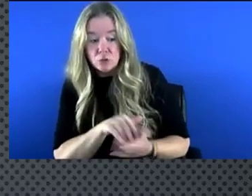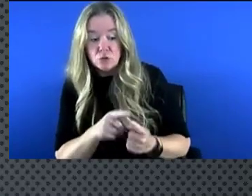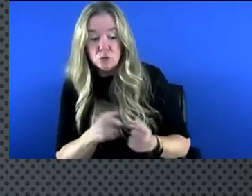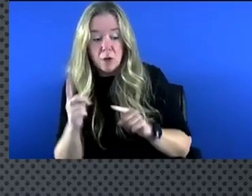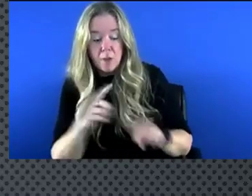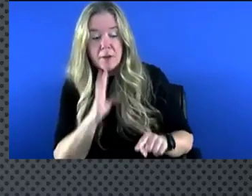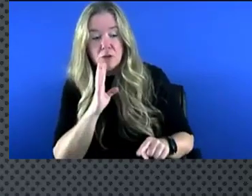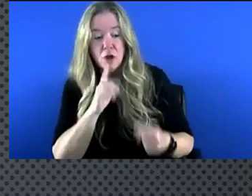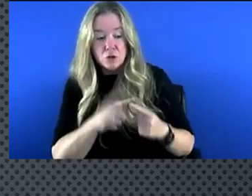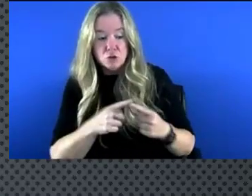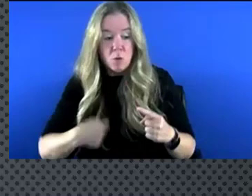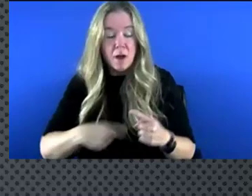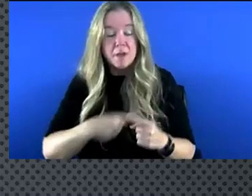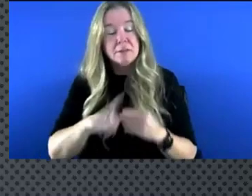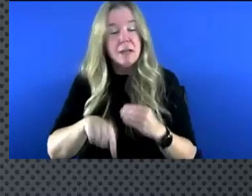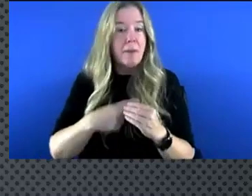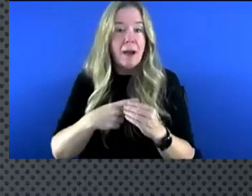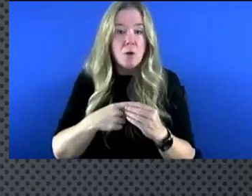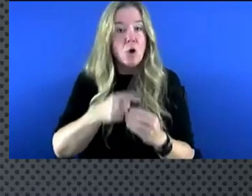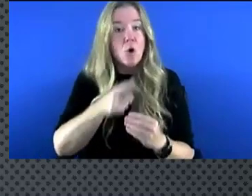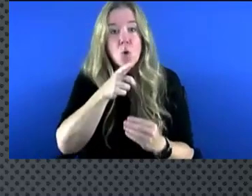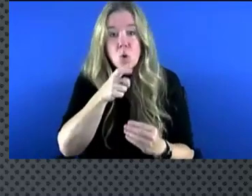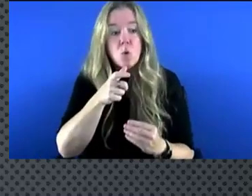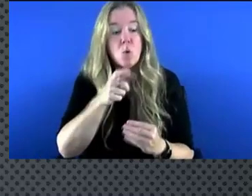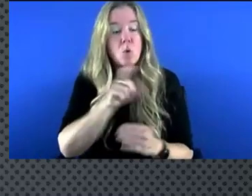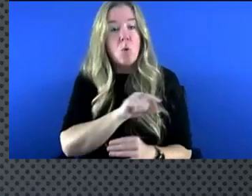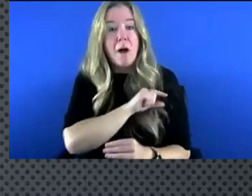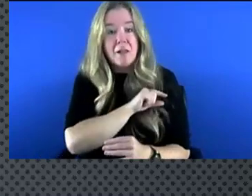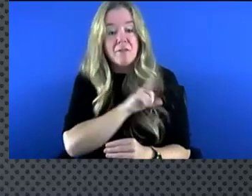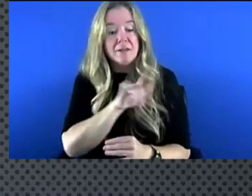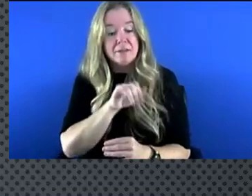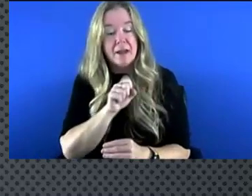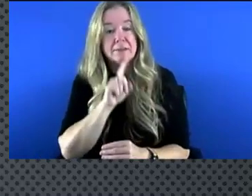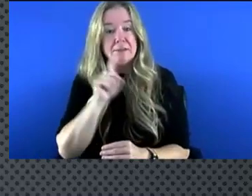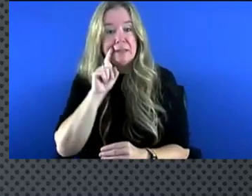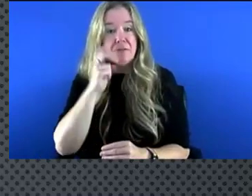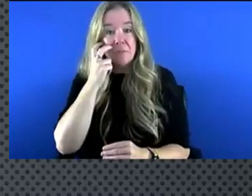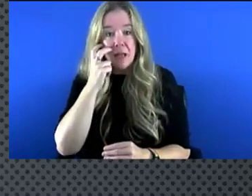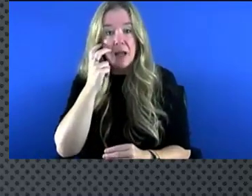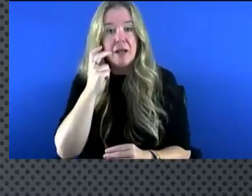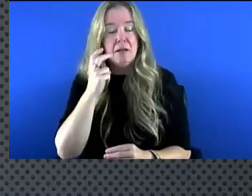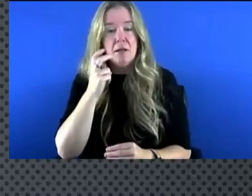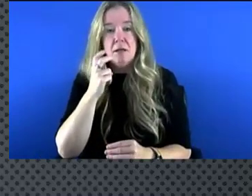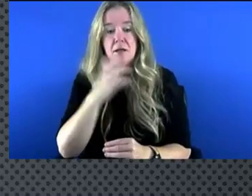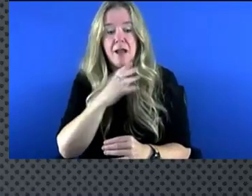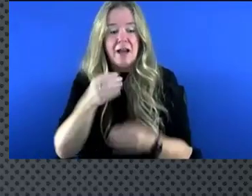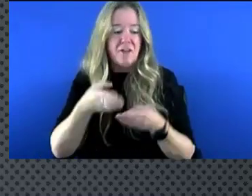and talk to us about who kind of qualifies as deaf-blind and sort of the general supports